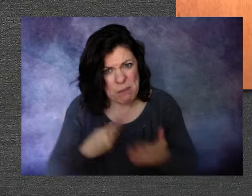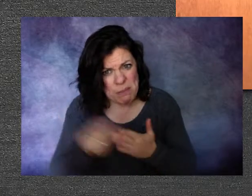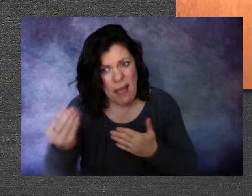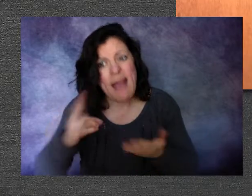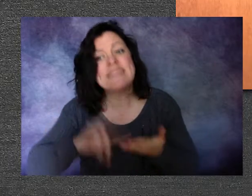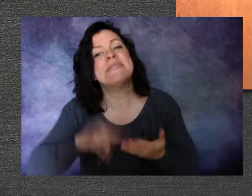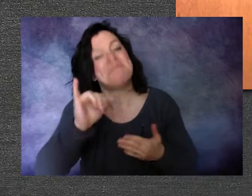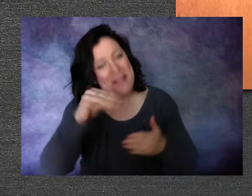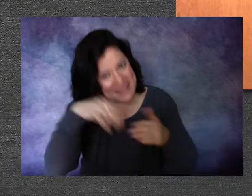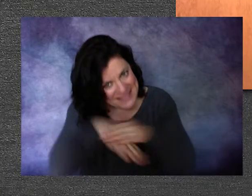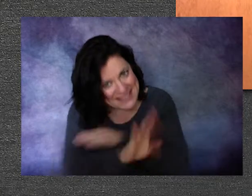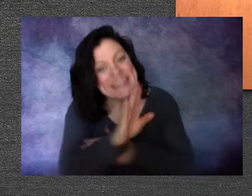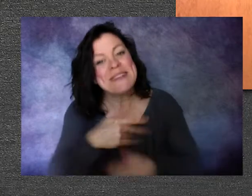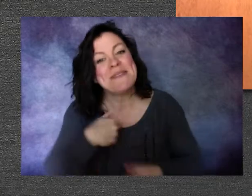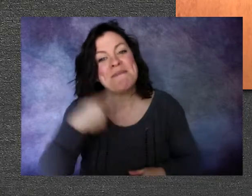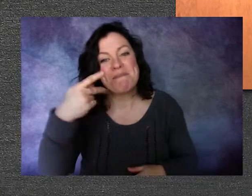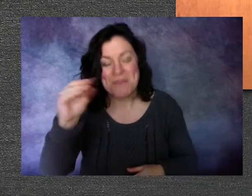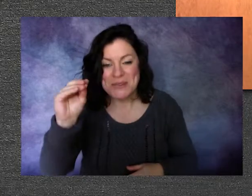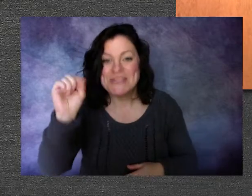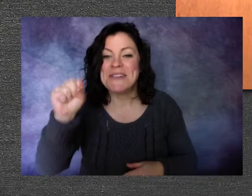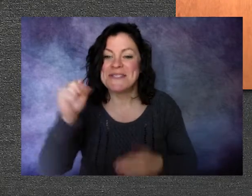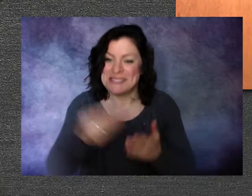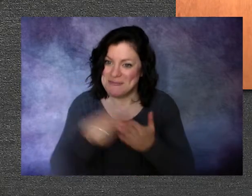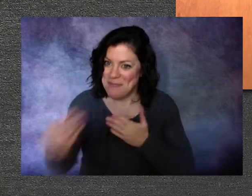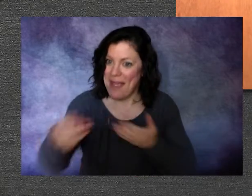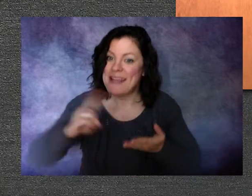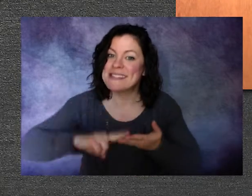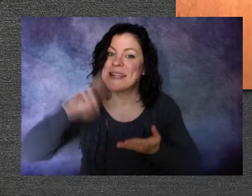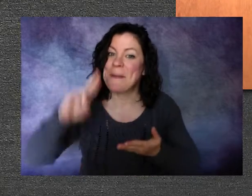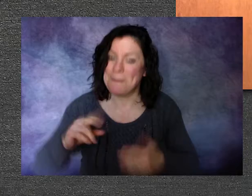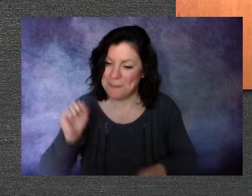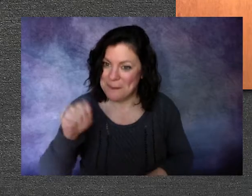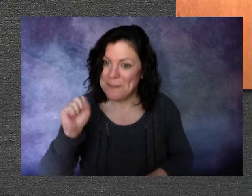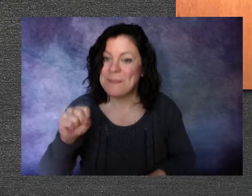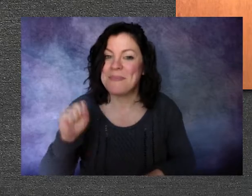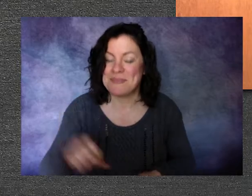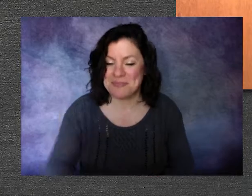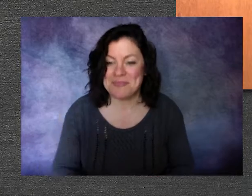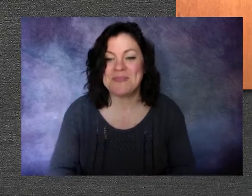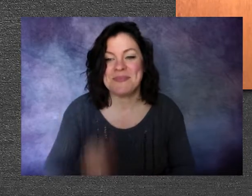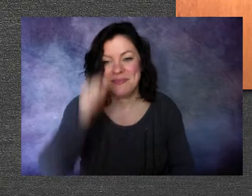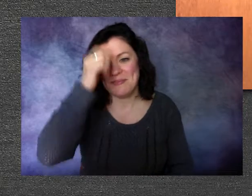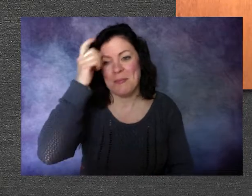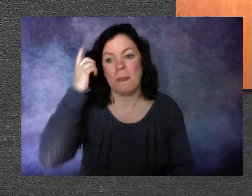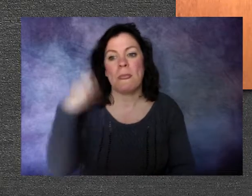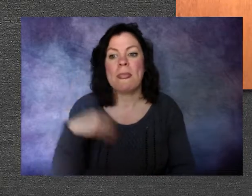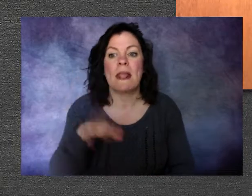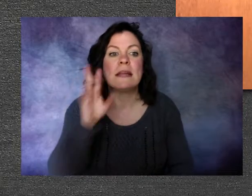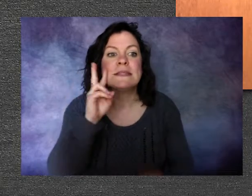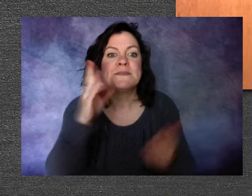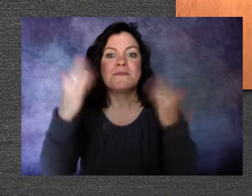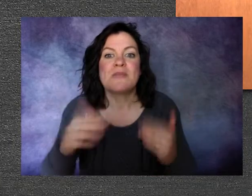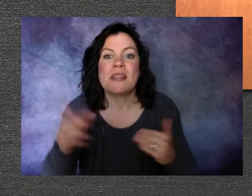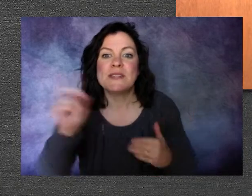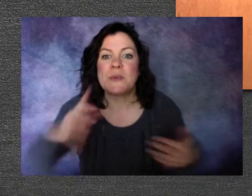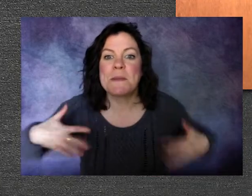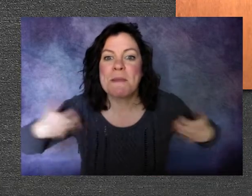Post office! You got it, smarty pants! Are you ready to see where George went to next? Oh, you are, Candy?